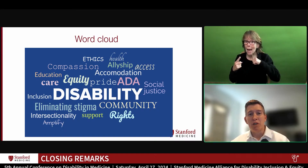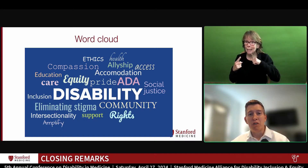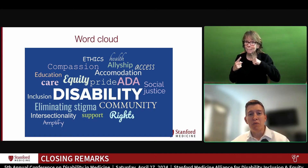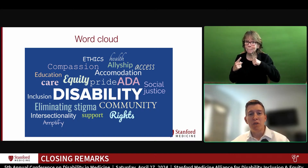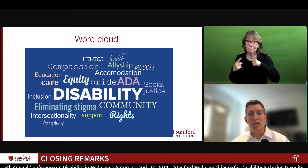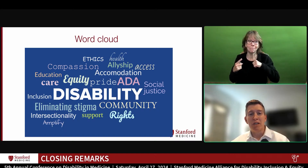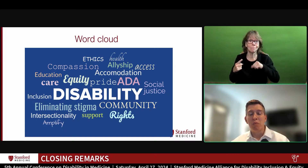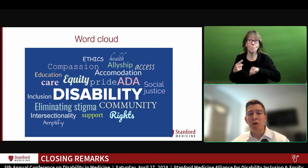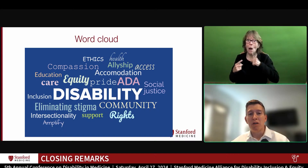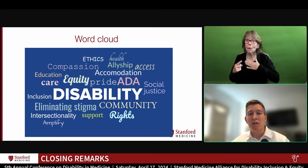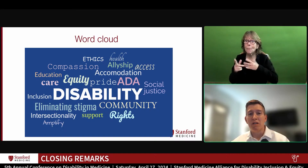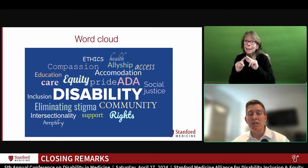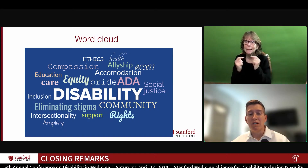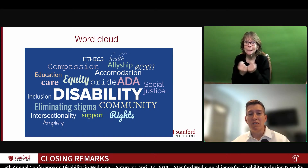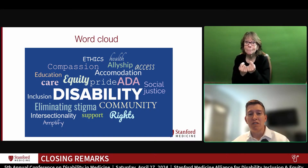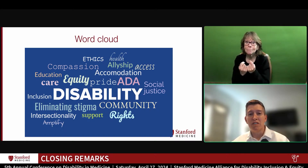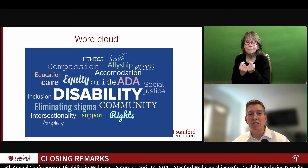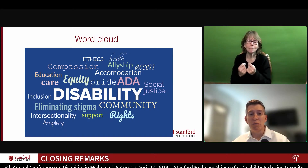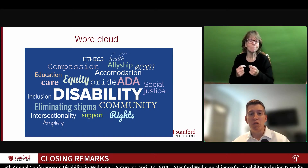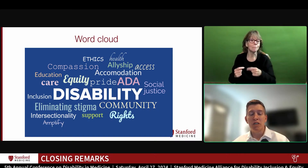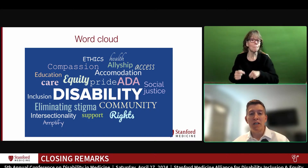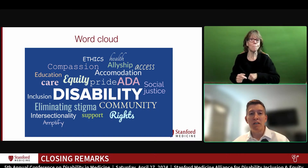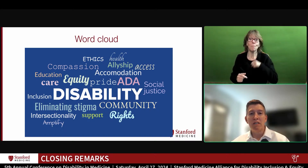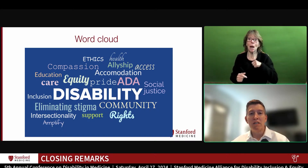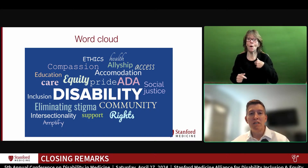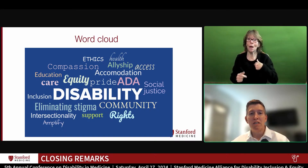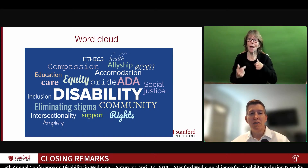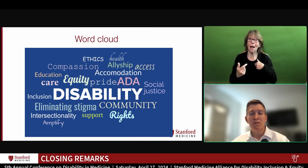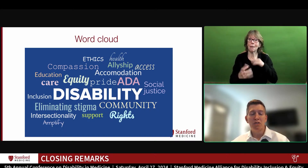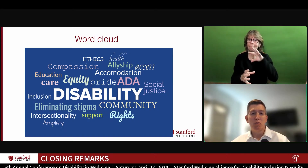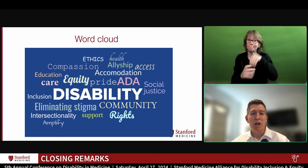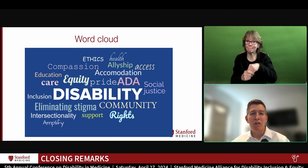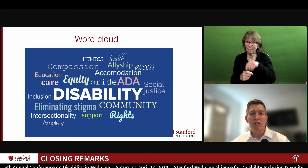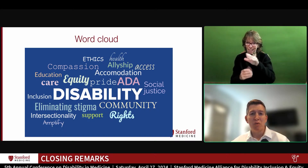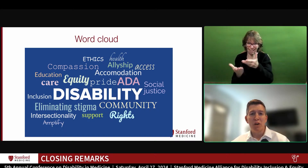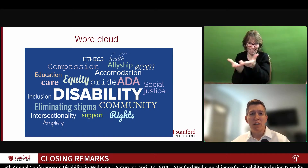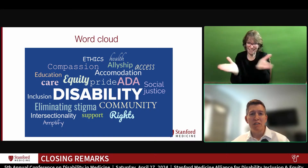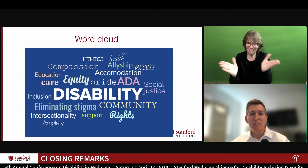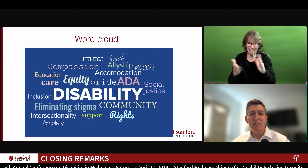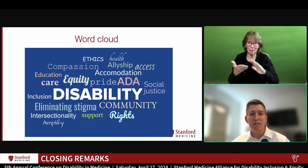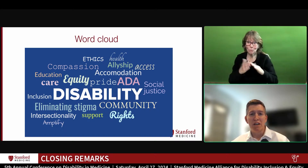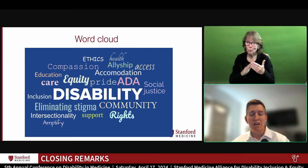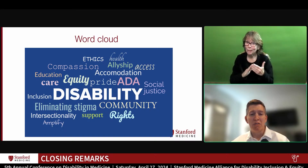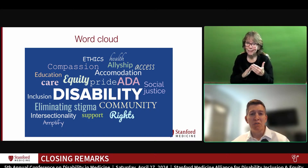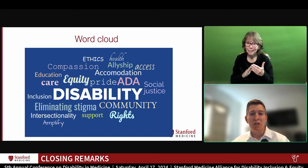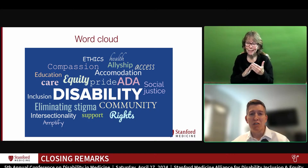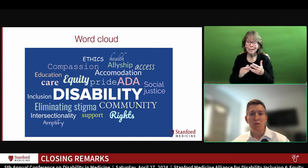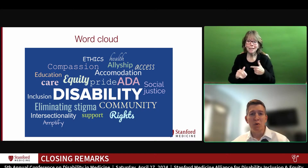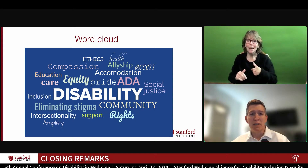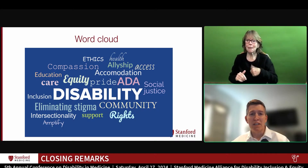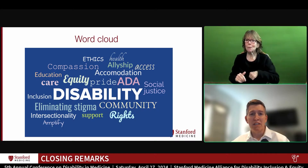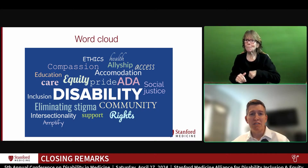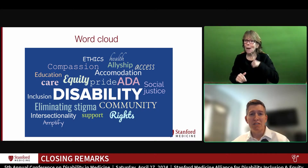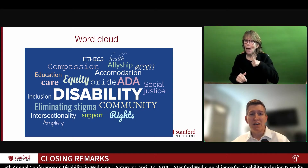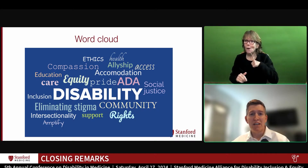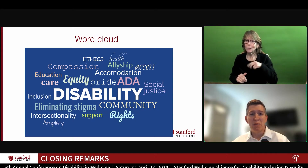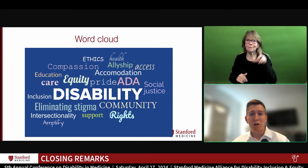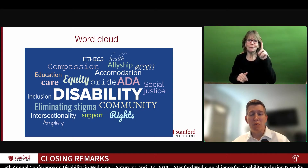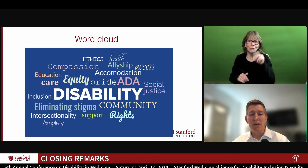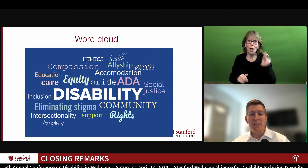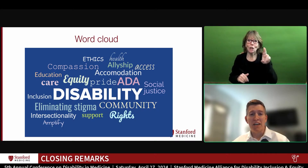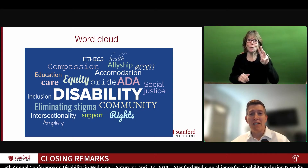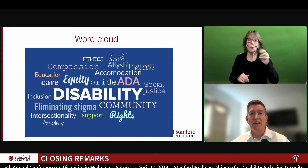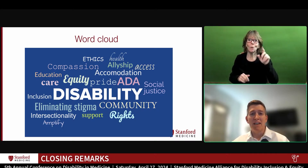proud to be a part of this community. So proud of what Dr. Whitley said about me and Ken,